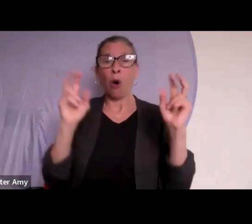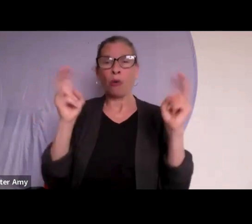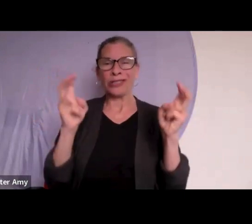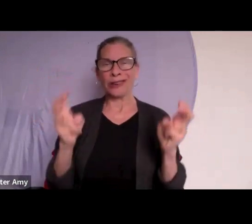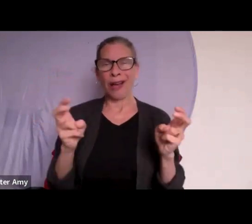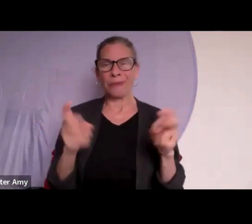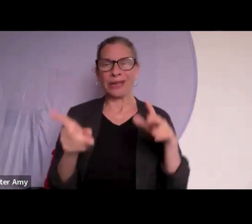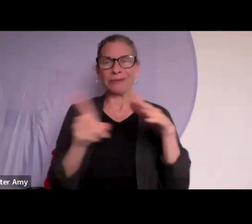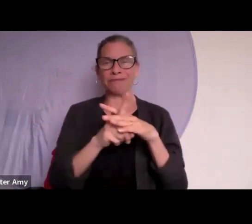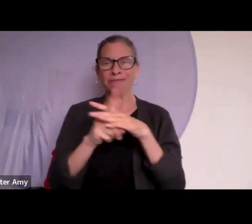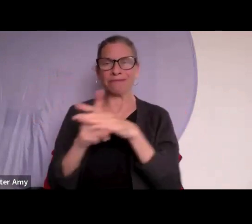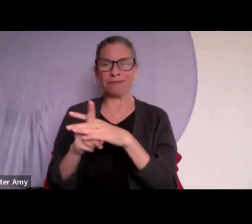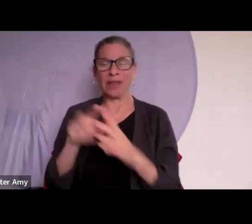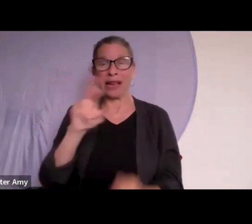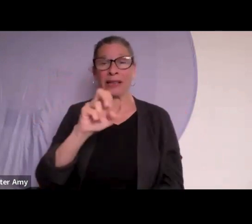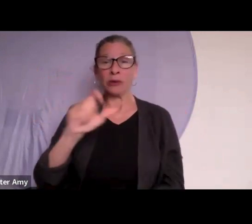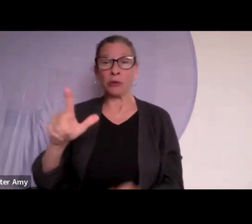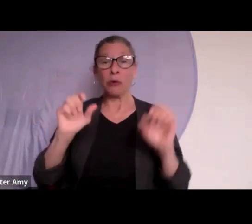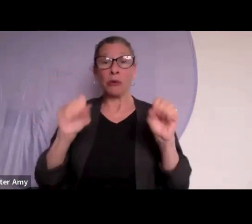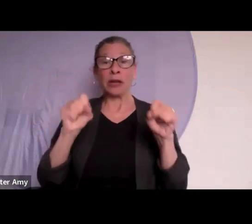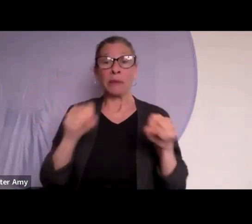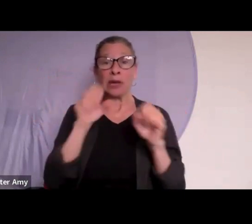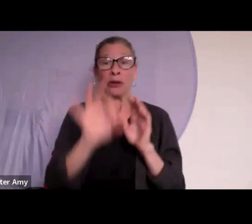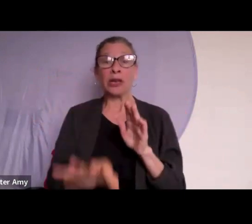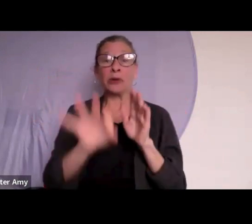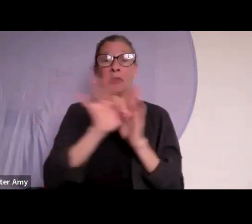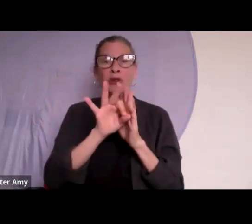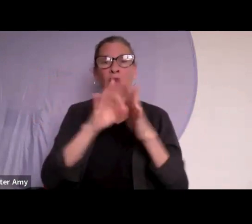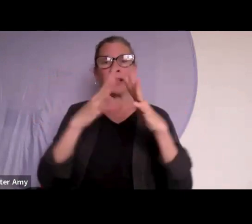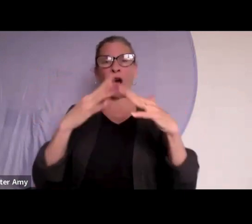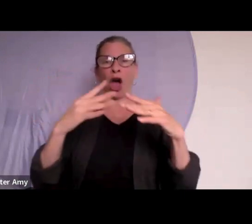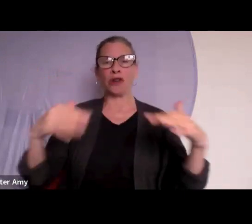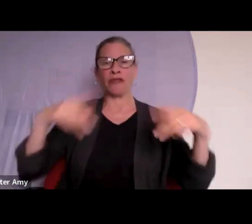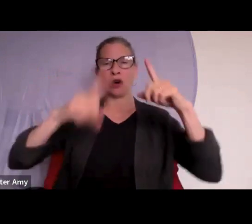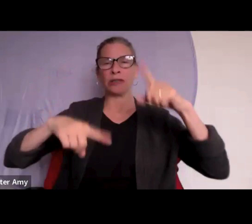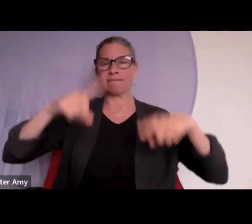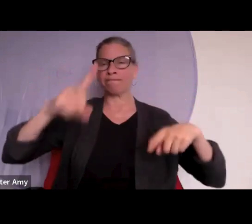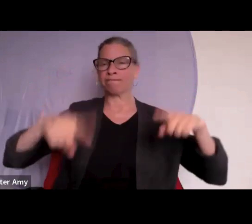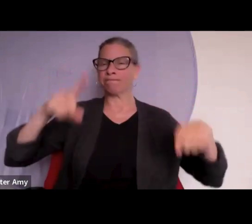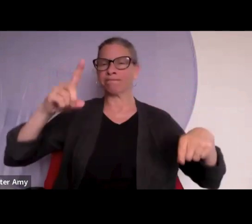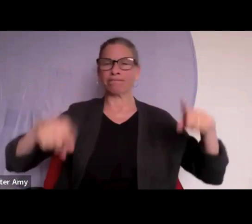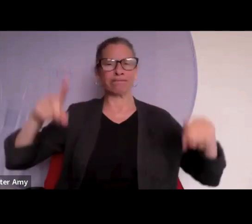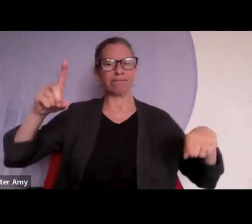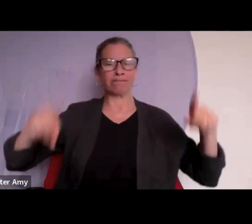In Reelabilities, we try to choose a diverse representation